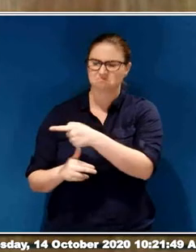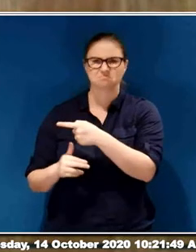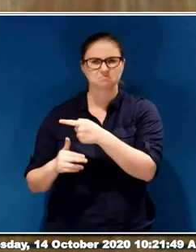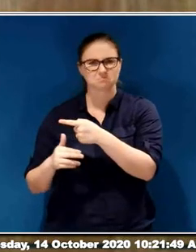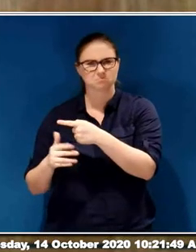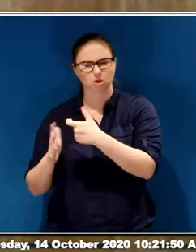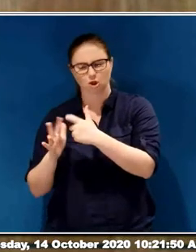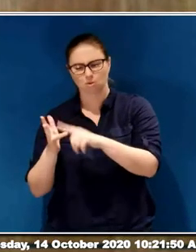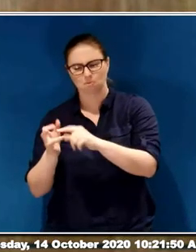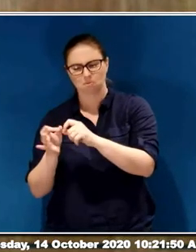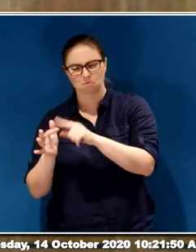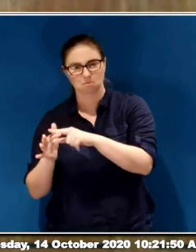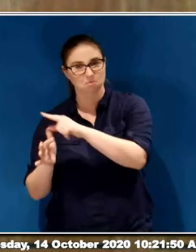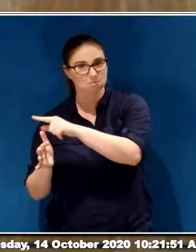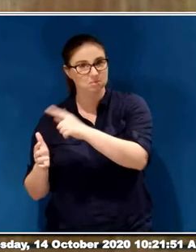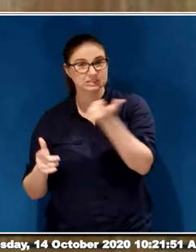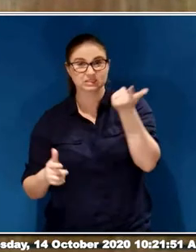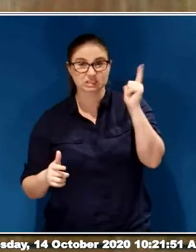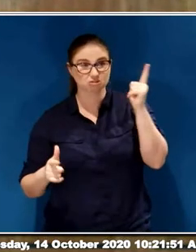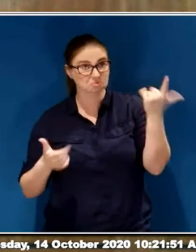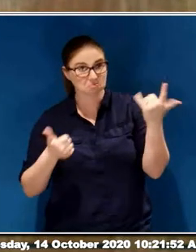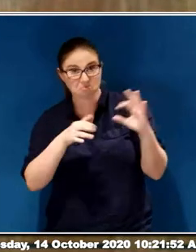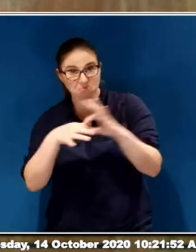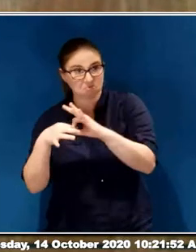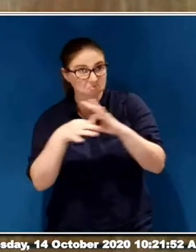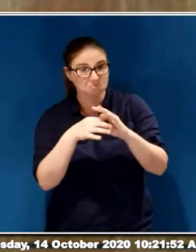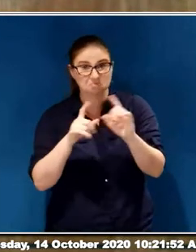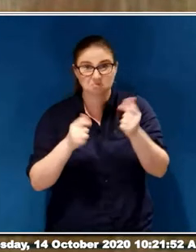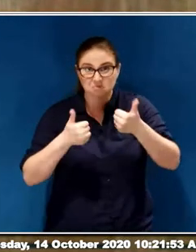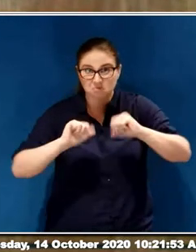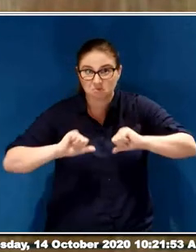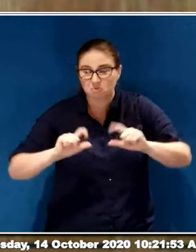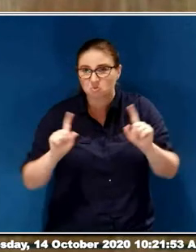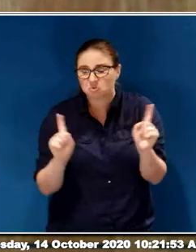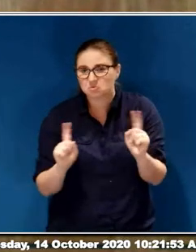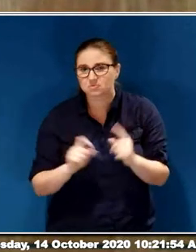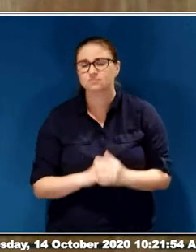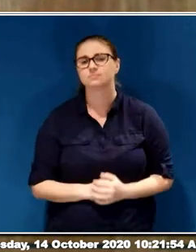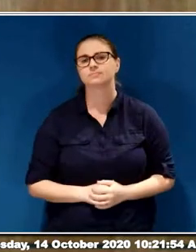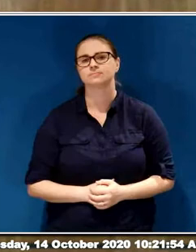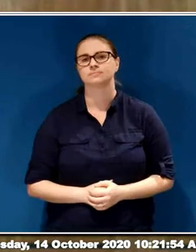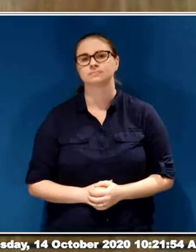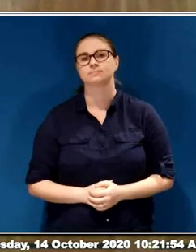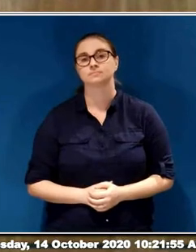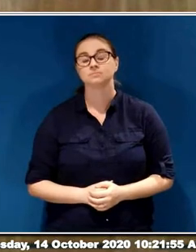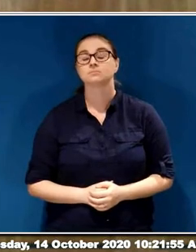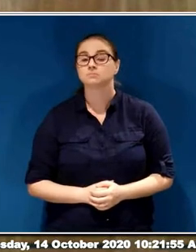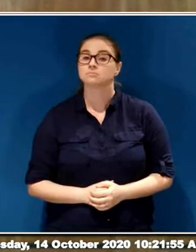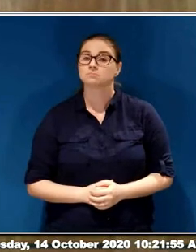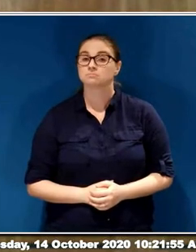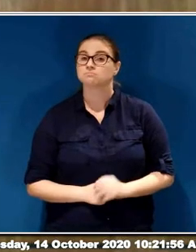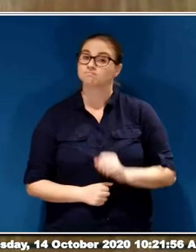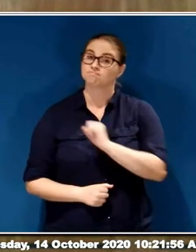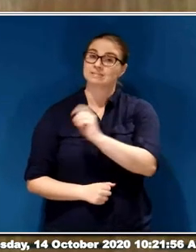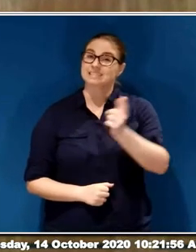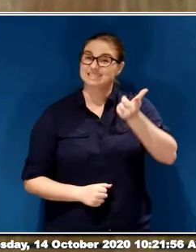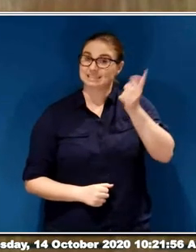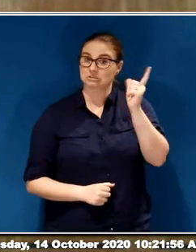His teachers were very understanding. They tried to understand Kobe's disability.